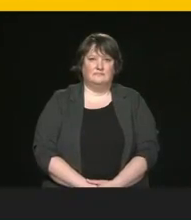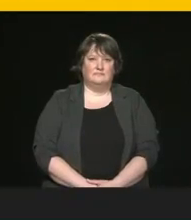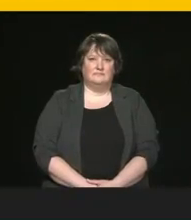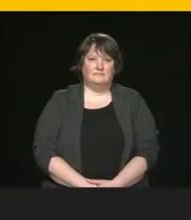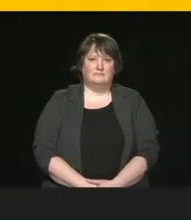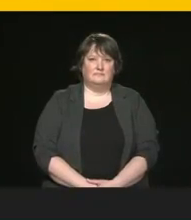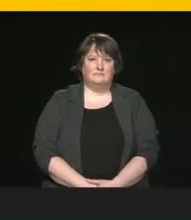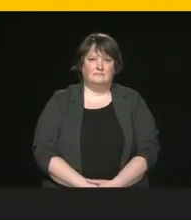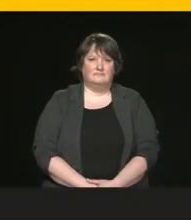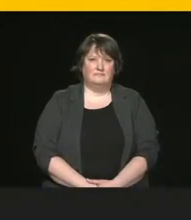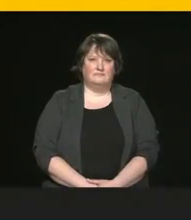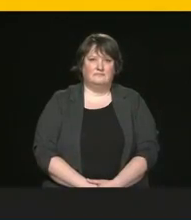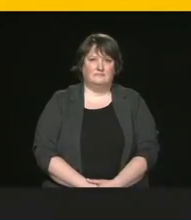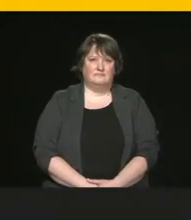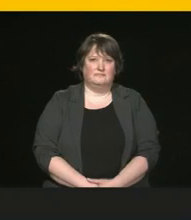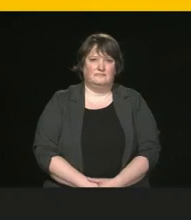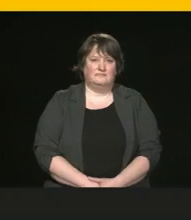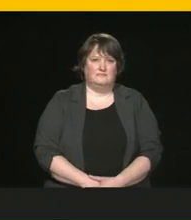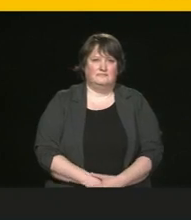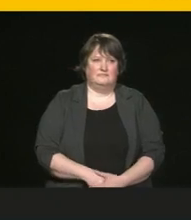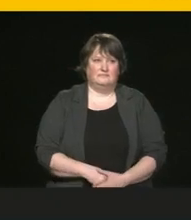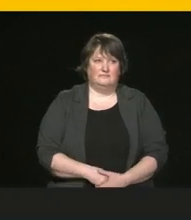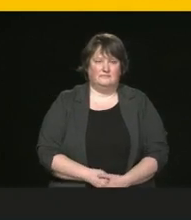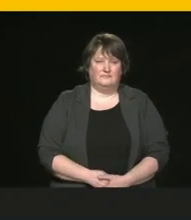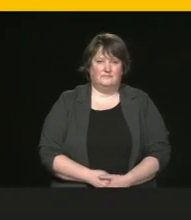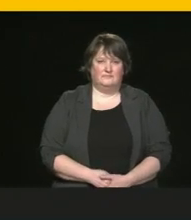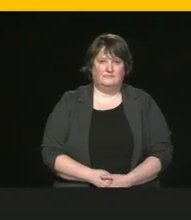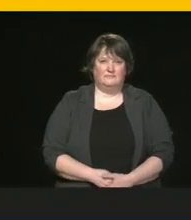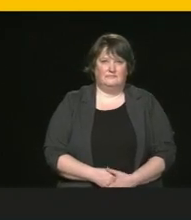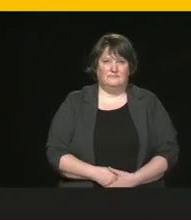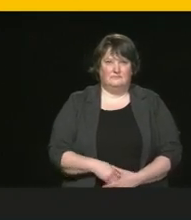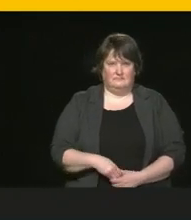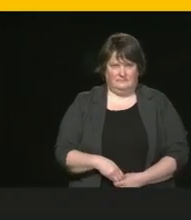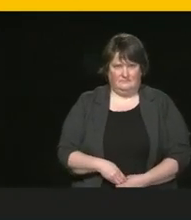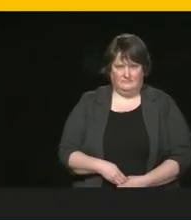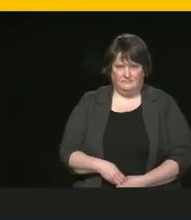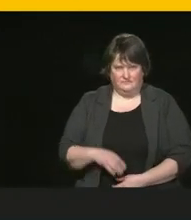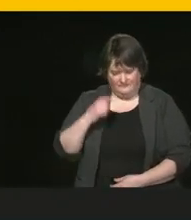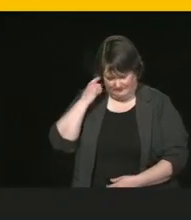Rosemary: THE PRIME MINISTER OF CANADA. LOTS OF NEWS ABOUT WHAT HE HAD